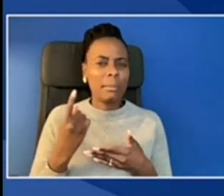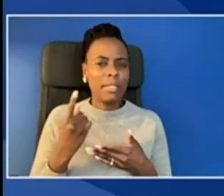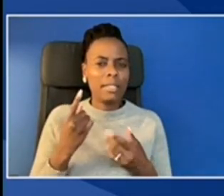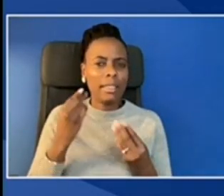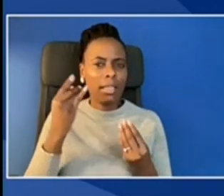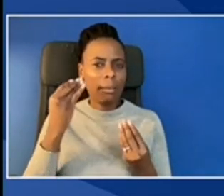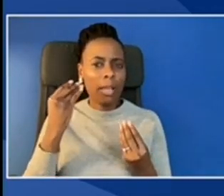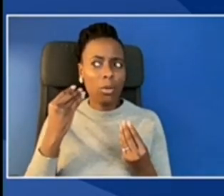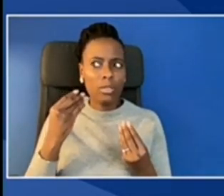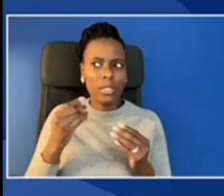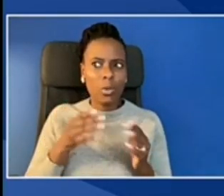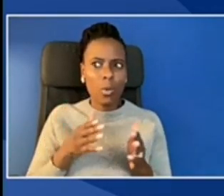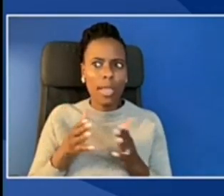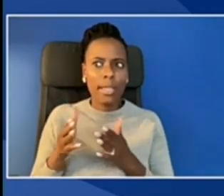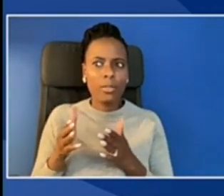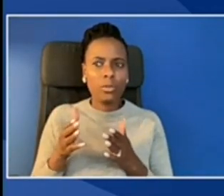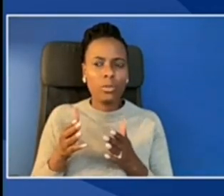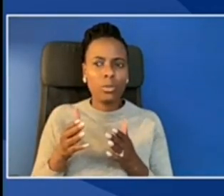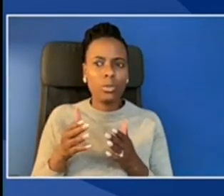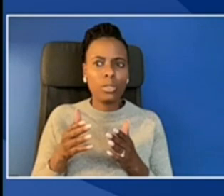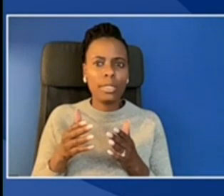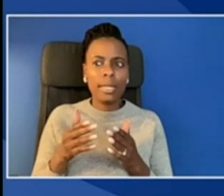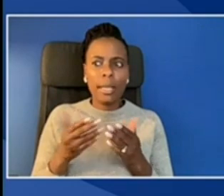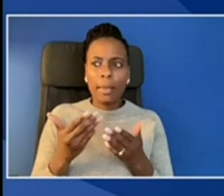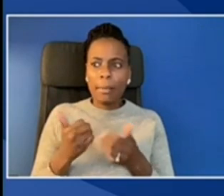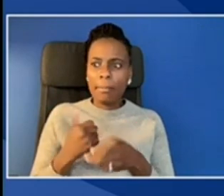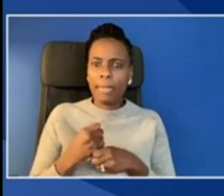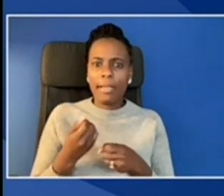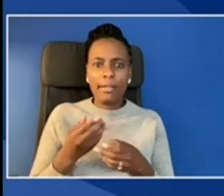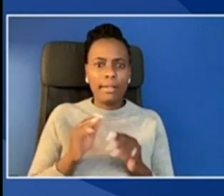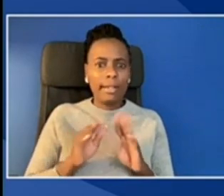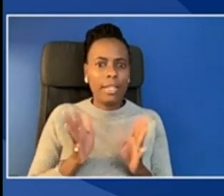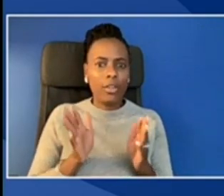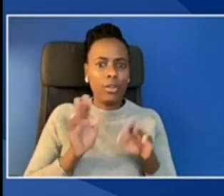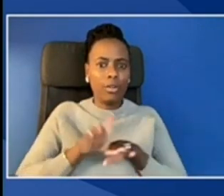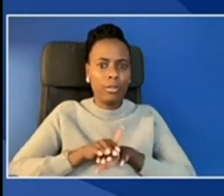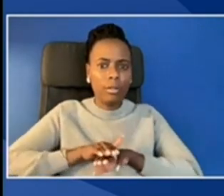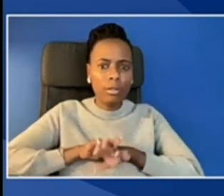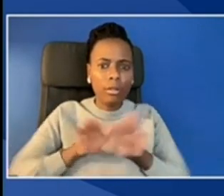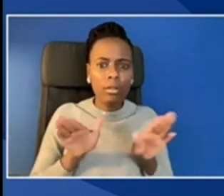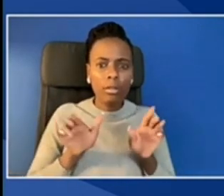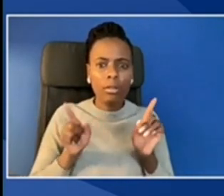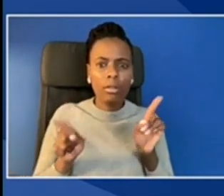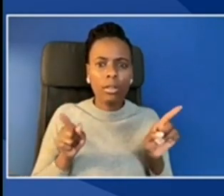any way to draw more clear lines around whose work is which?